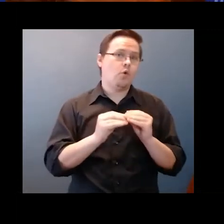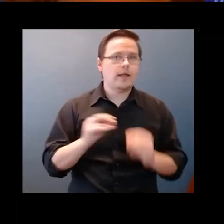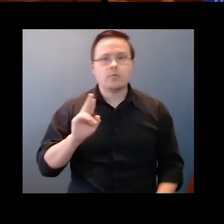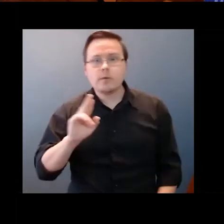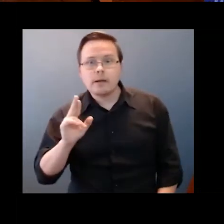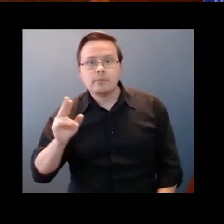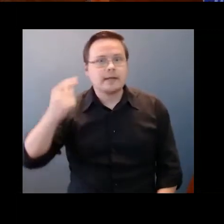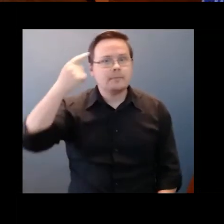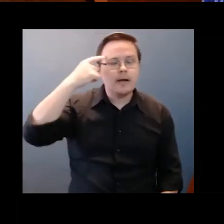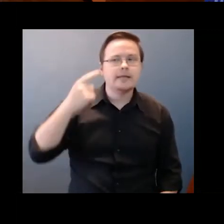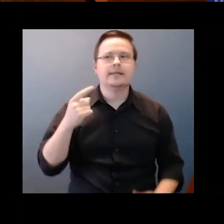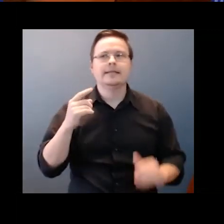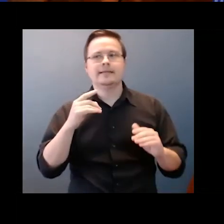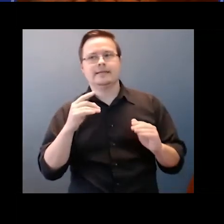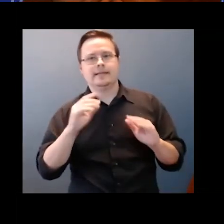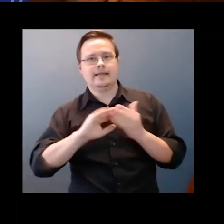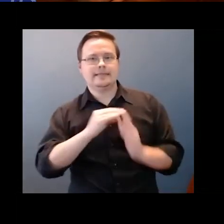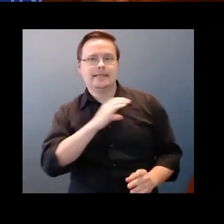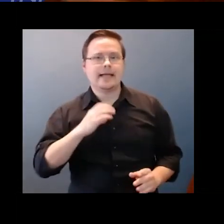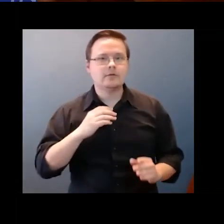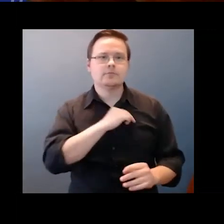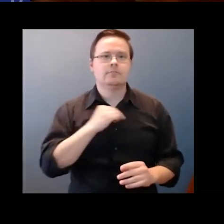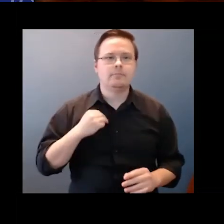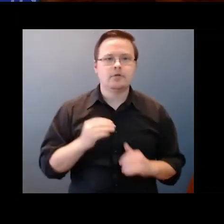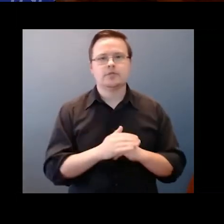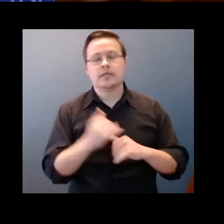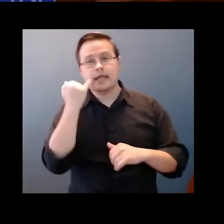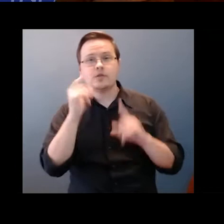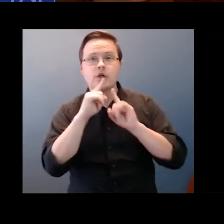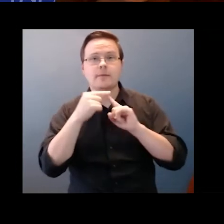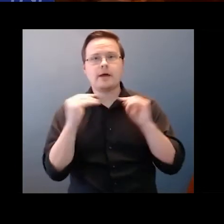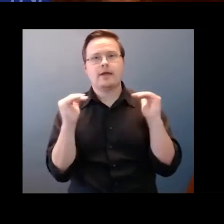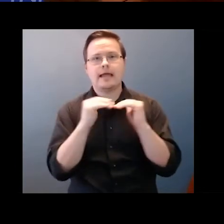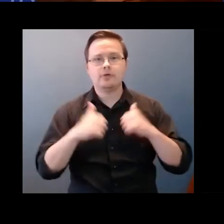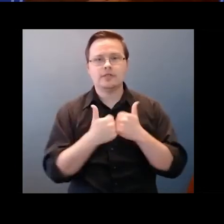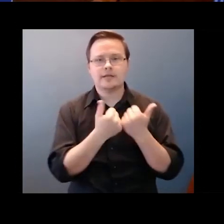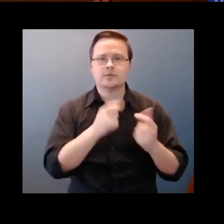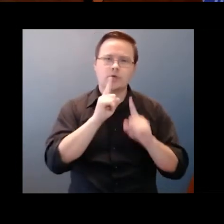equity challenges and the title, we're talking to more social justice oriented city council members.